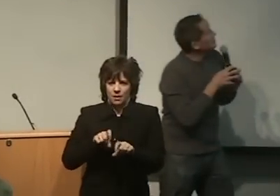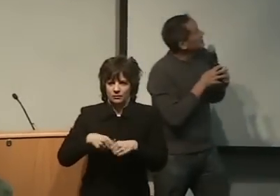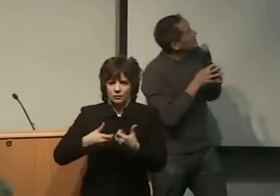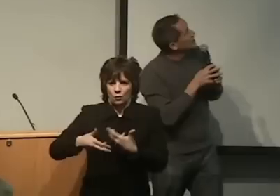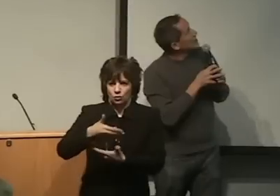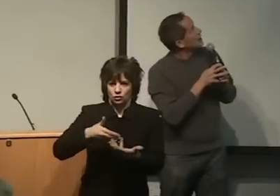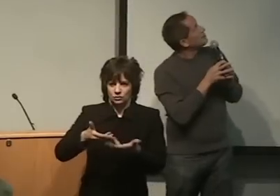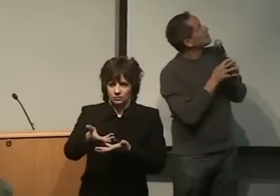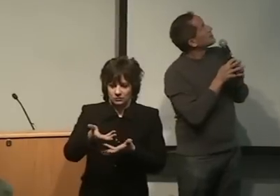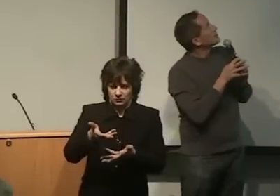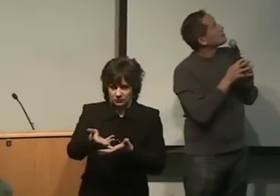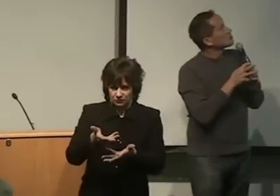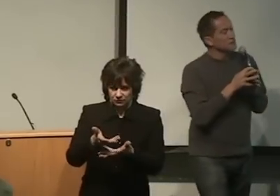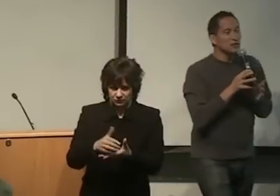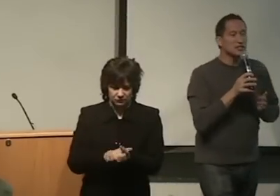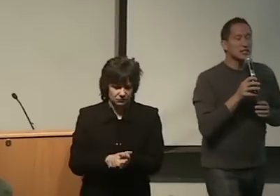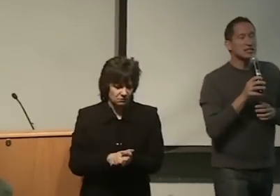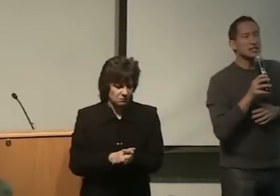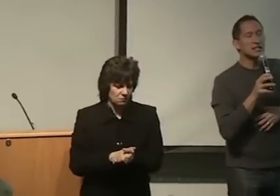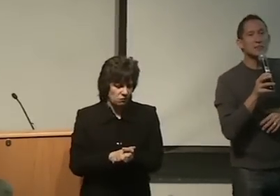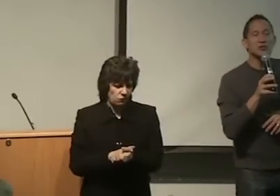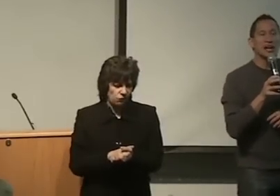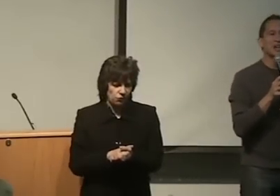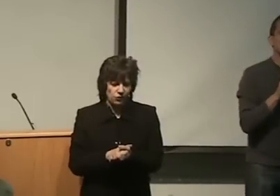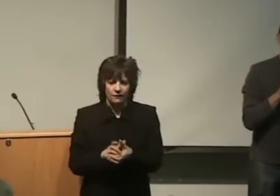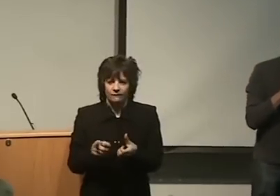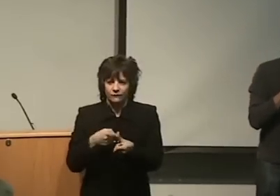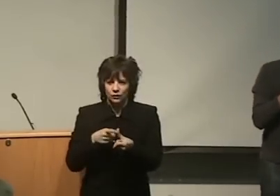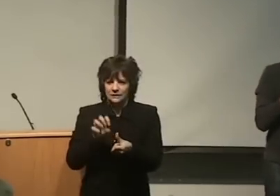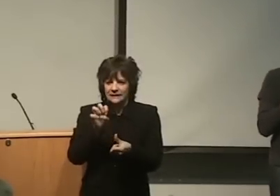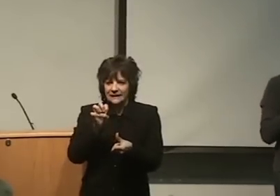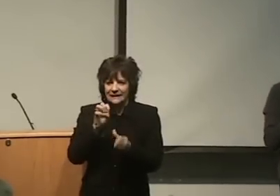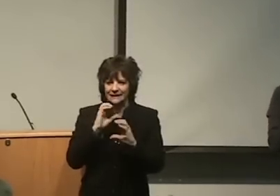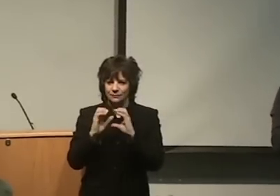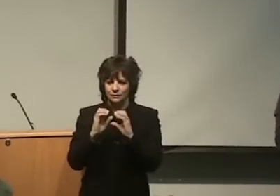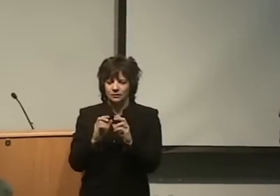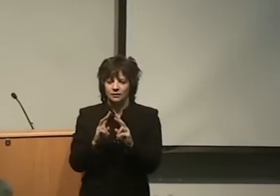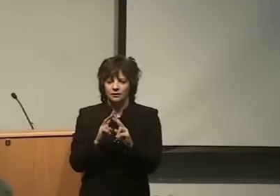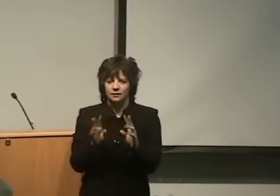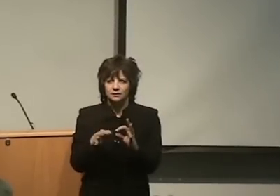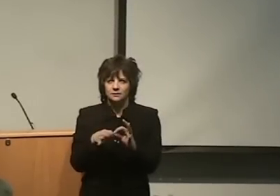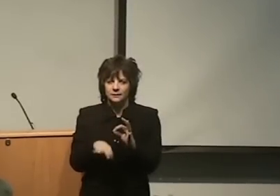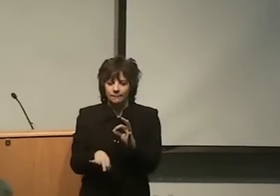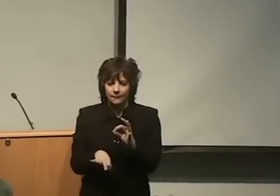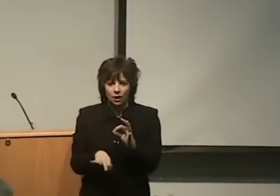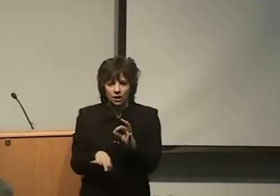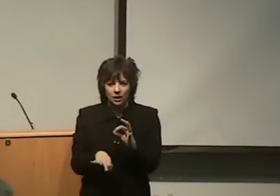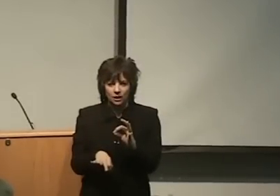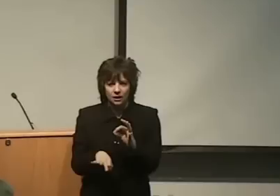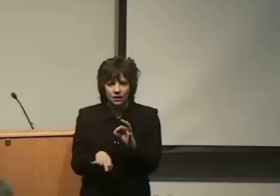So the first is e-communication. This is the simplest thing, email.